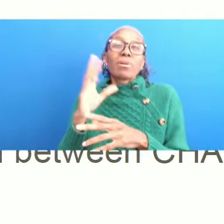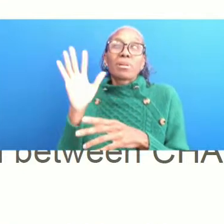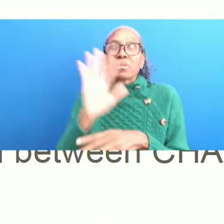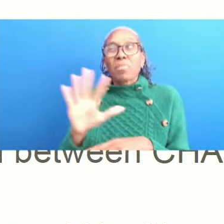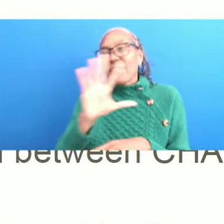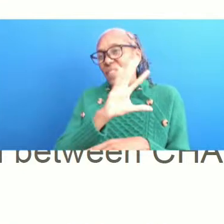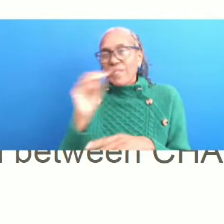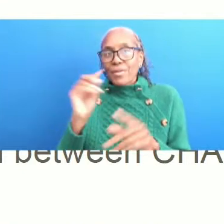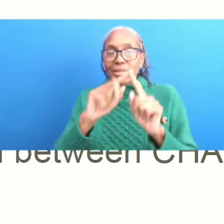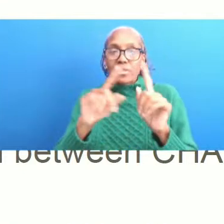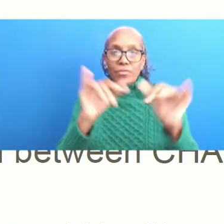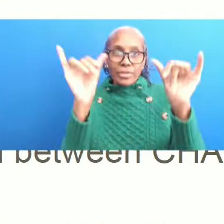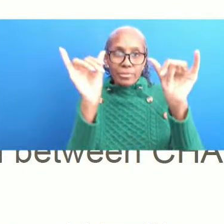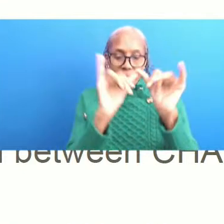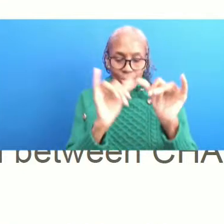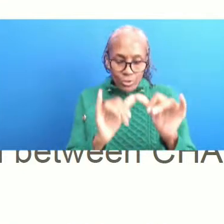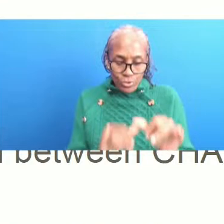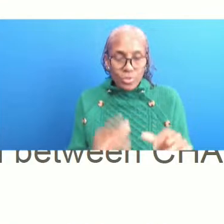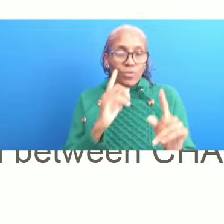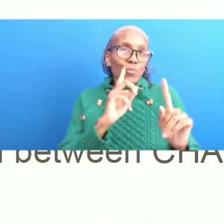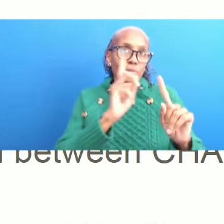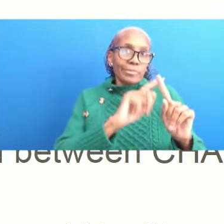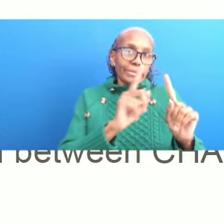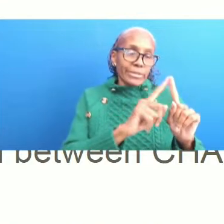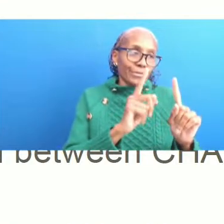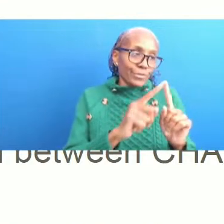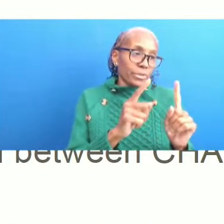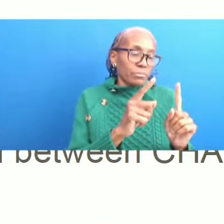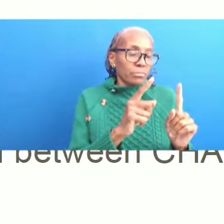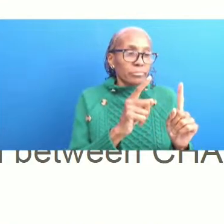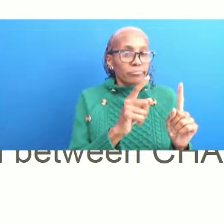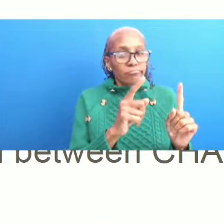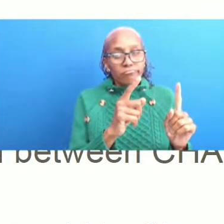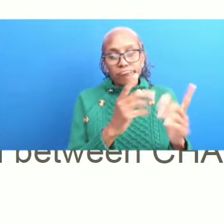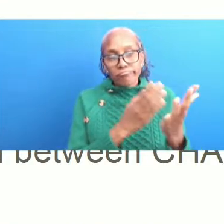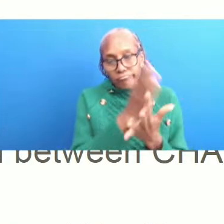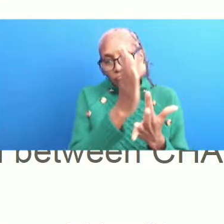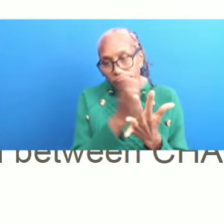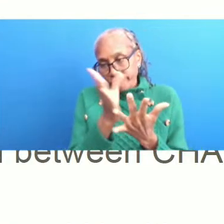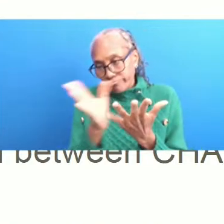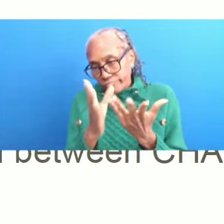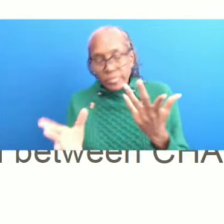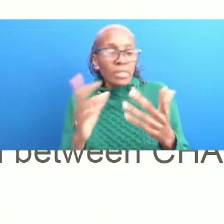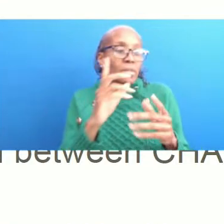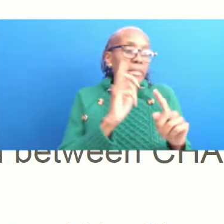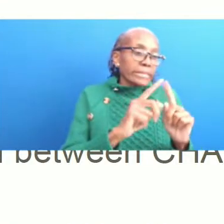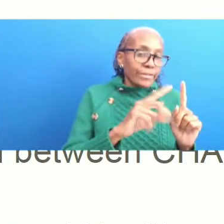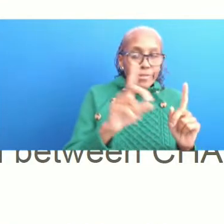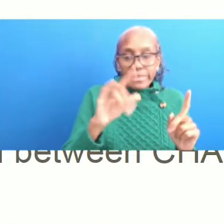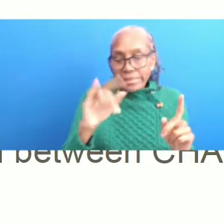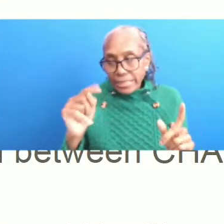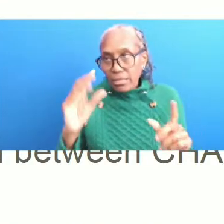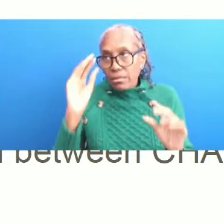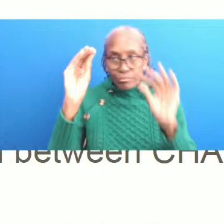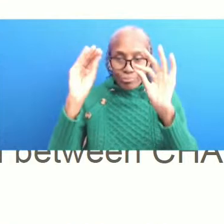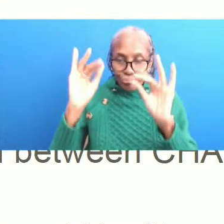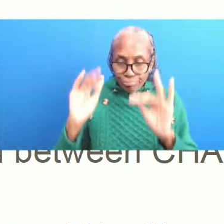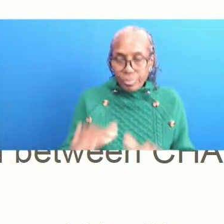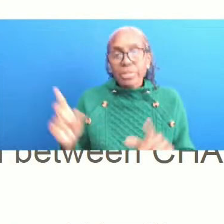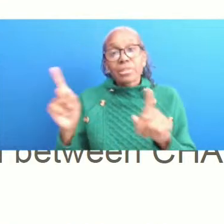REPORT INCLUDES MORE THAN 50